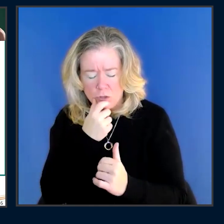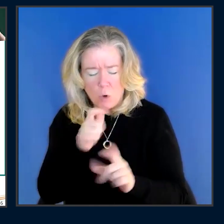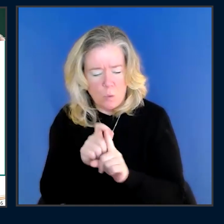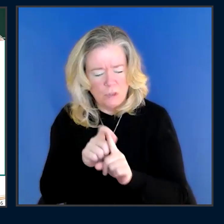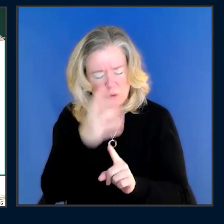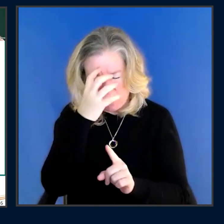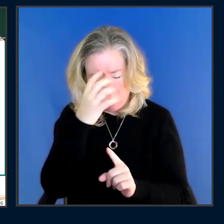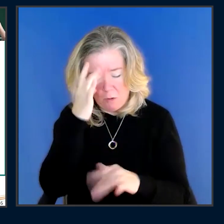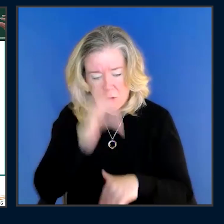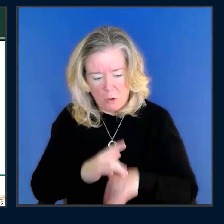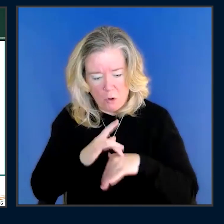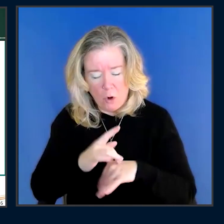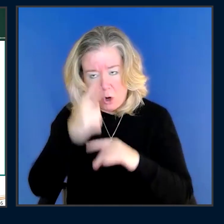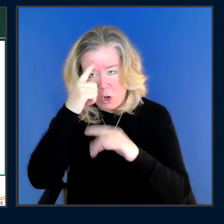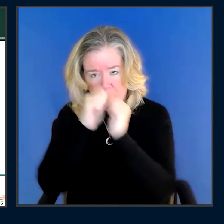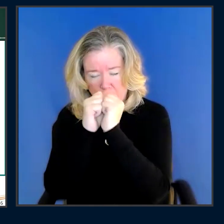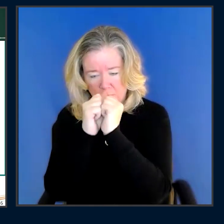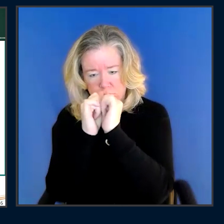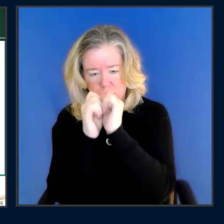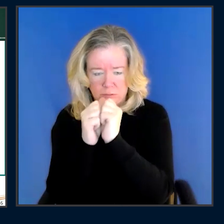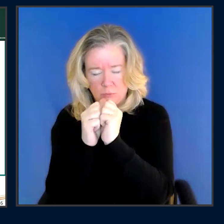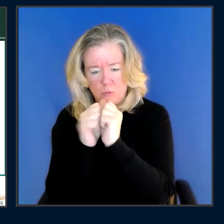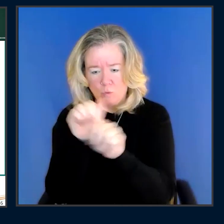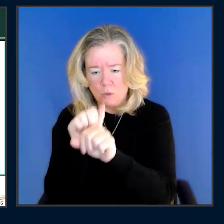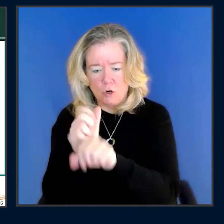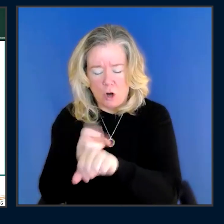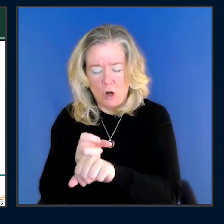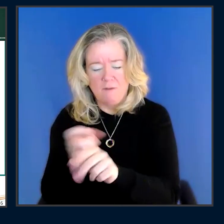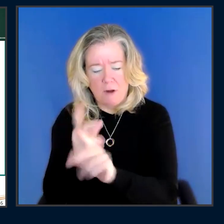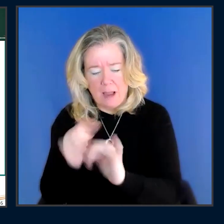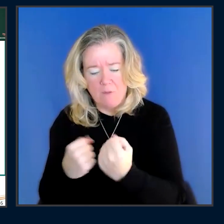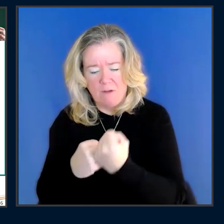know by heart, if their brain is working so hard to remember those foundational components,